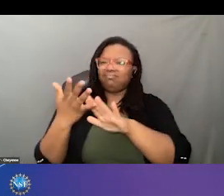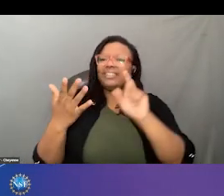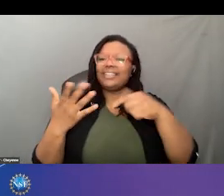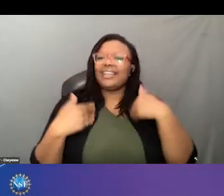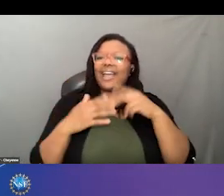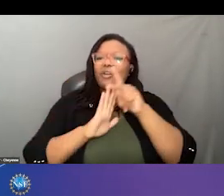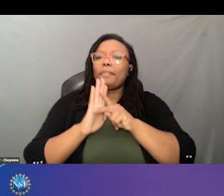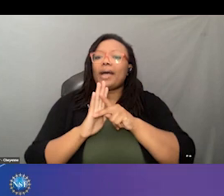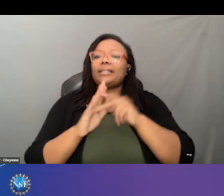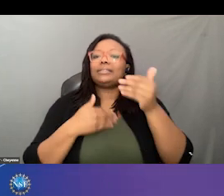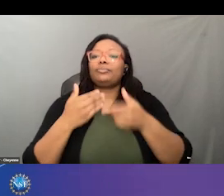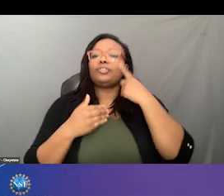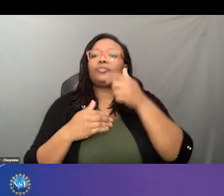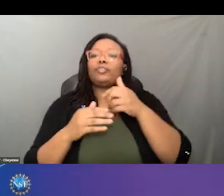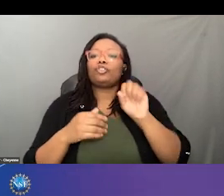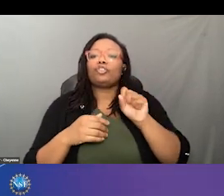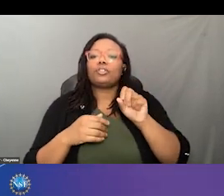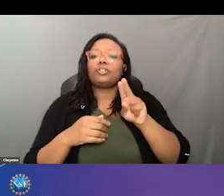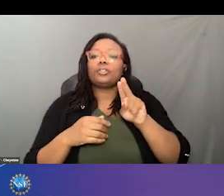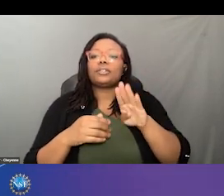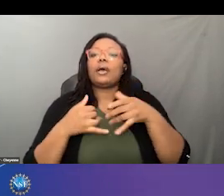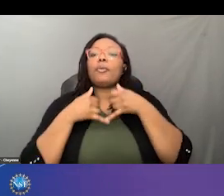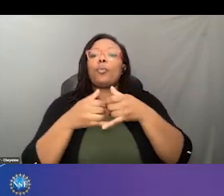You have to have policies and procedures for your sub-award activities.